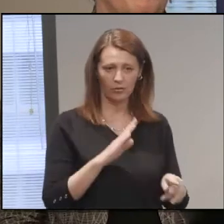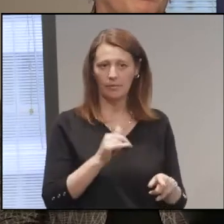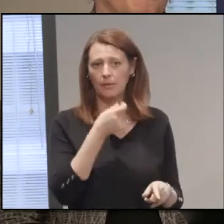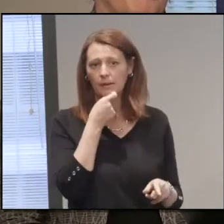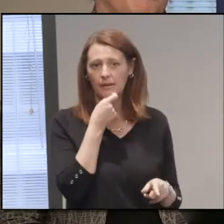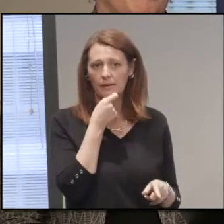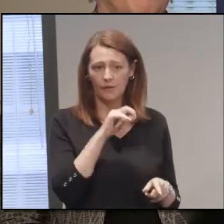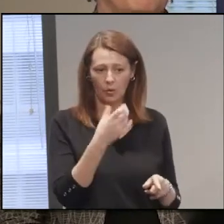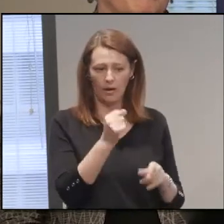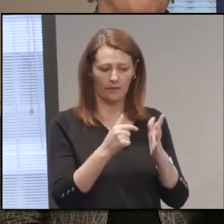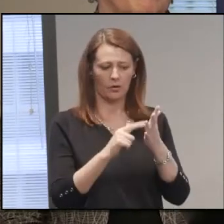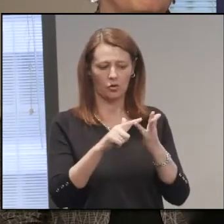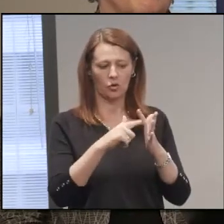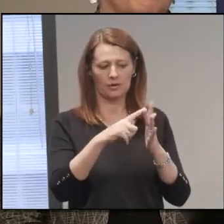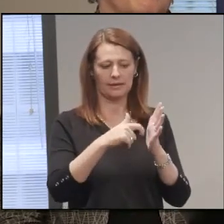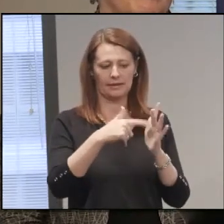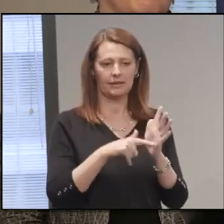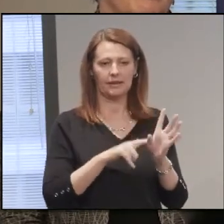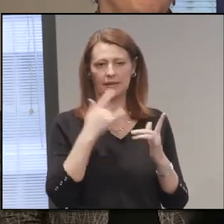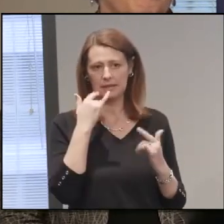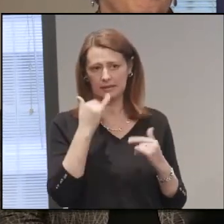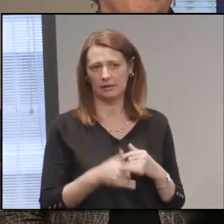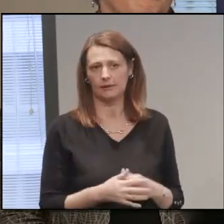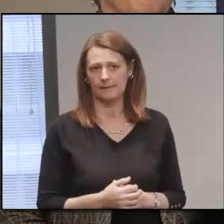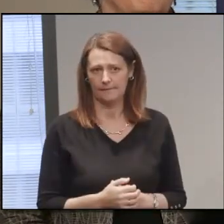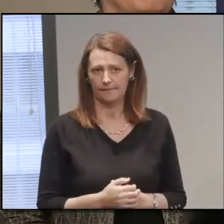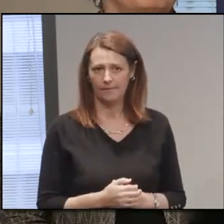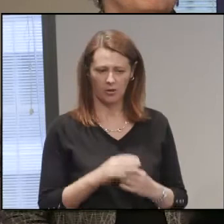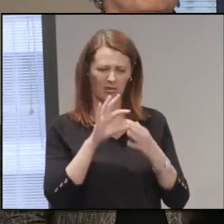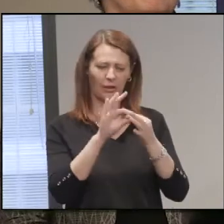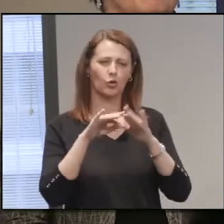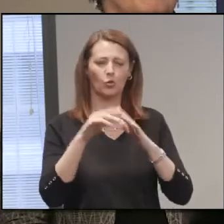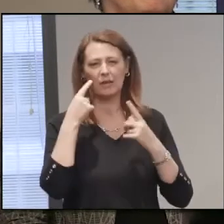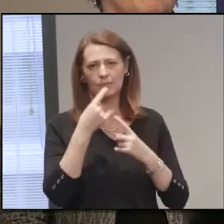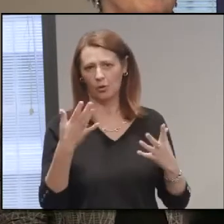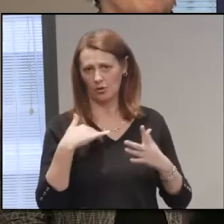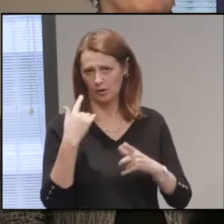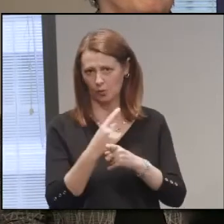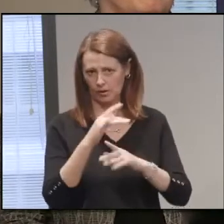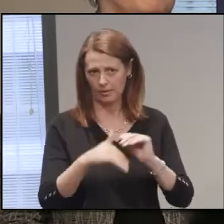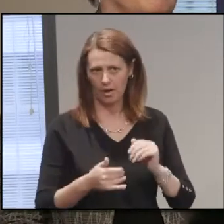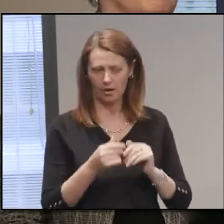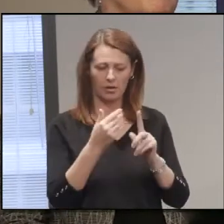actually have toxicity testing done, as far as the exposures I m talking about, prenatal in utero,